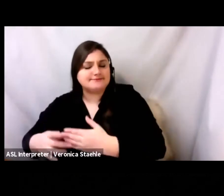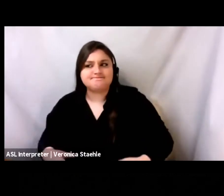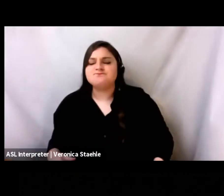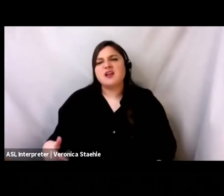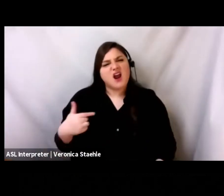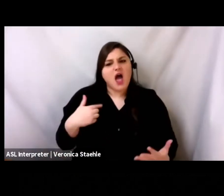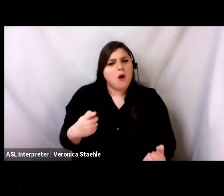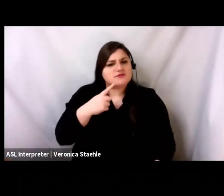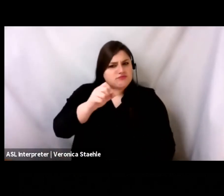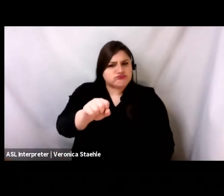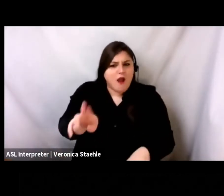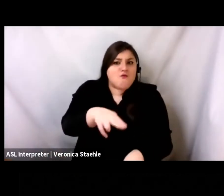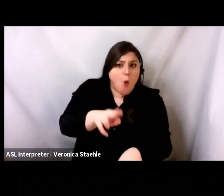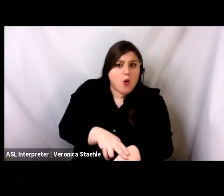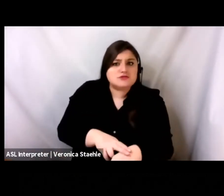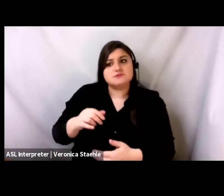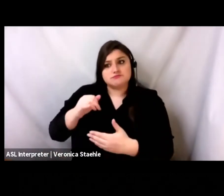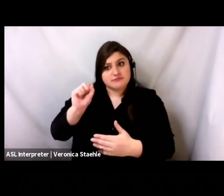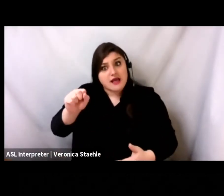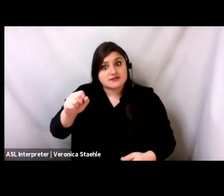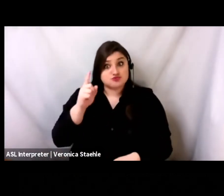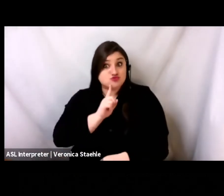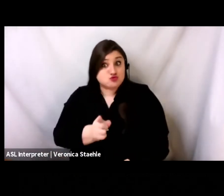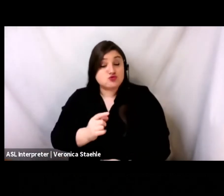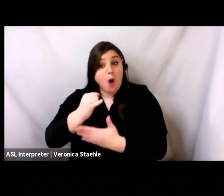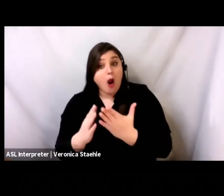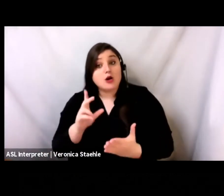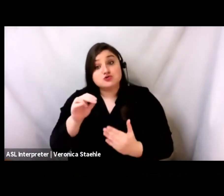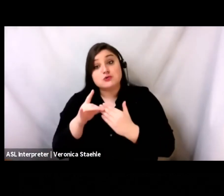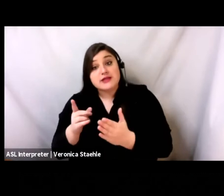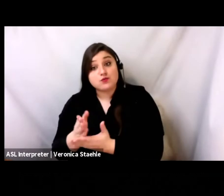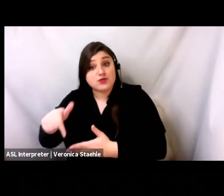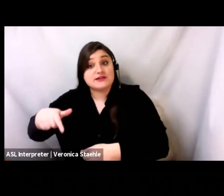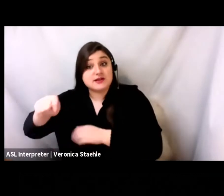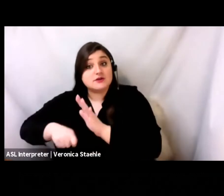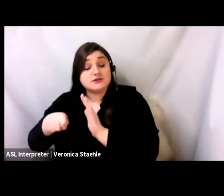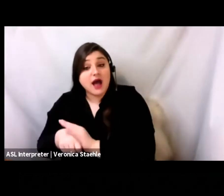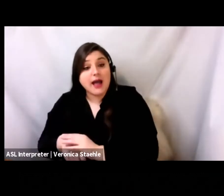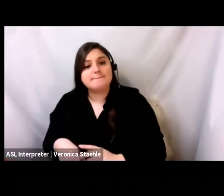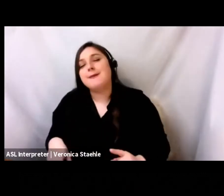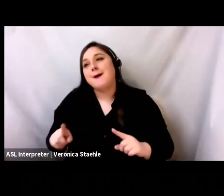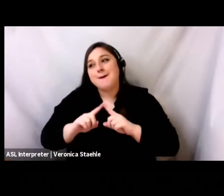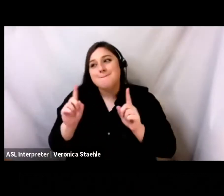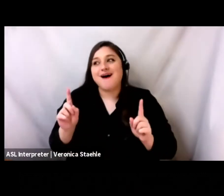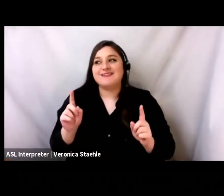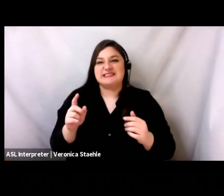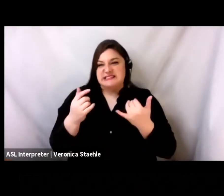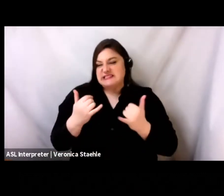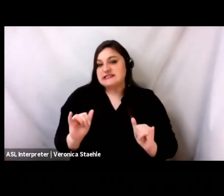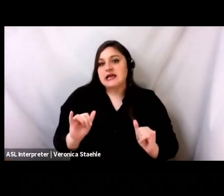it's a double edged sword. We look to artists and I would say as artists we know how to lead